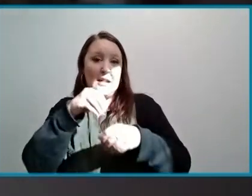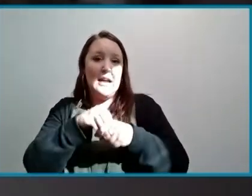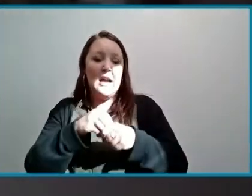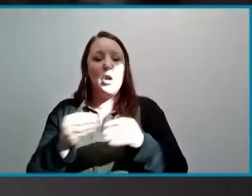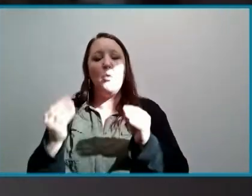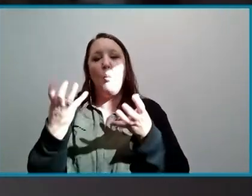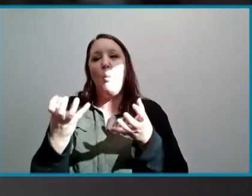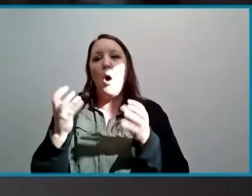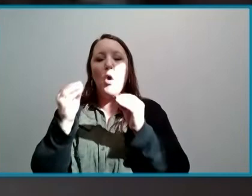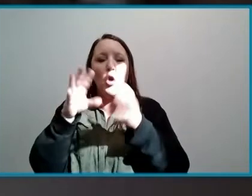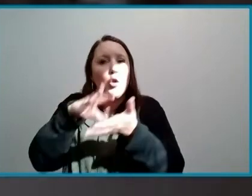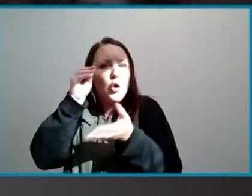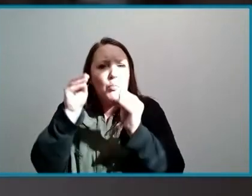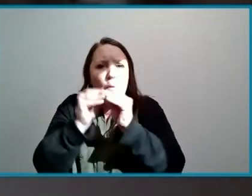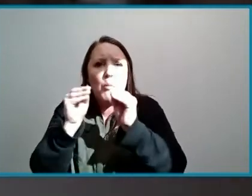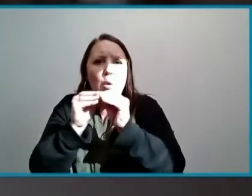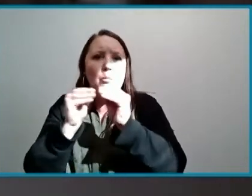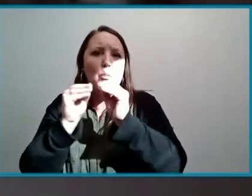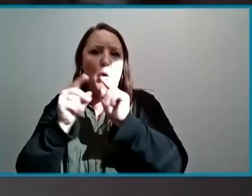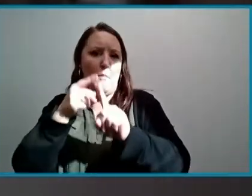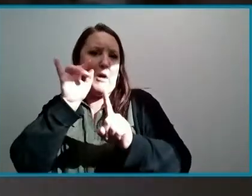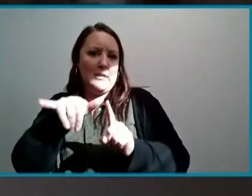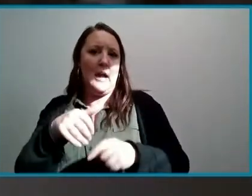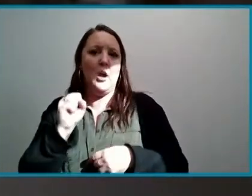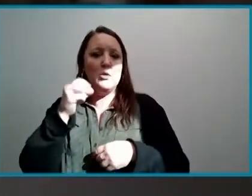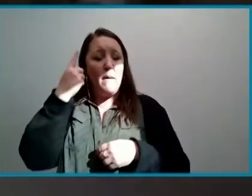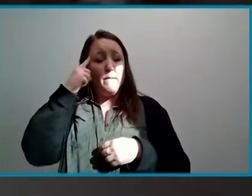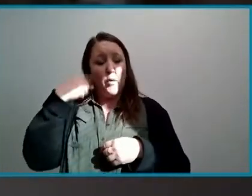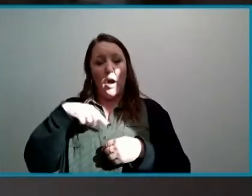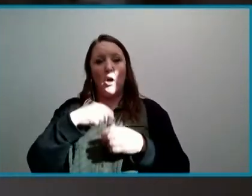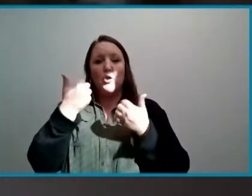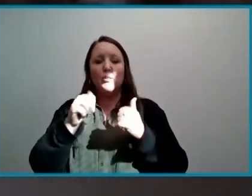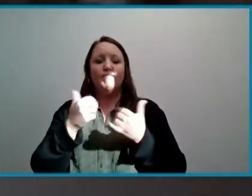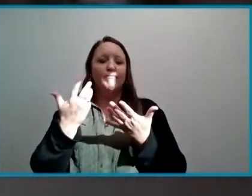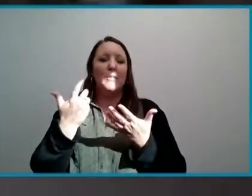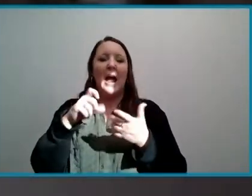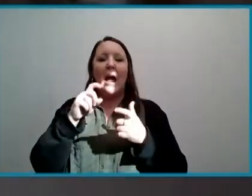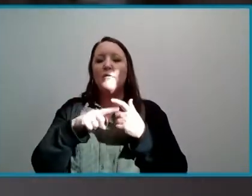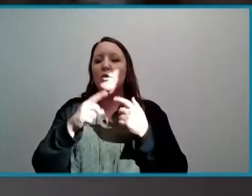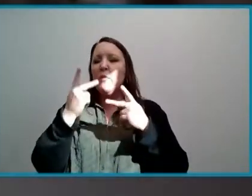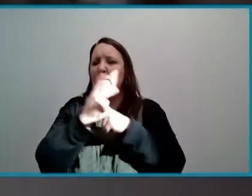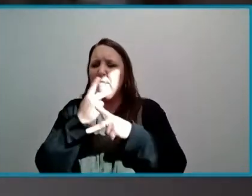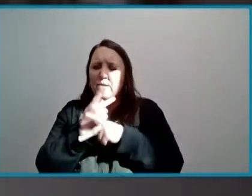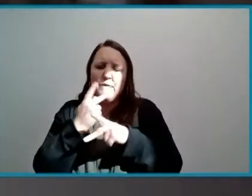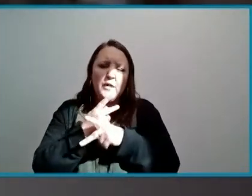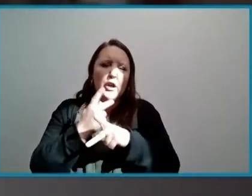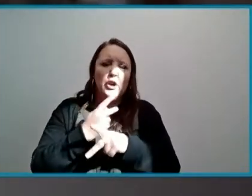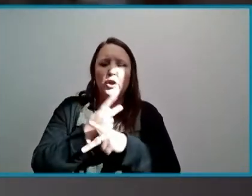And so for us it's about trial and error and never giving up. So you,